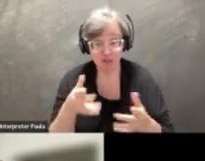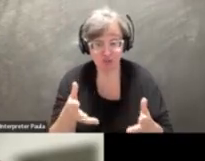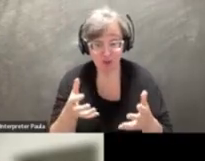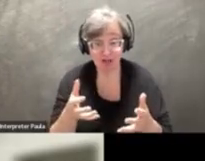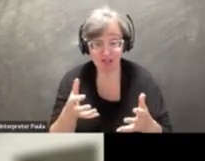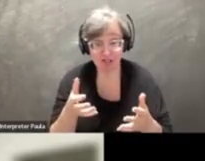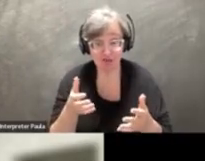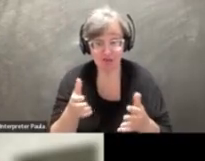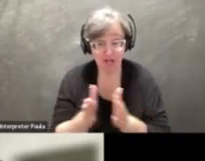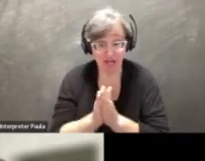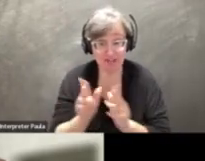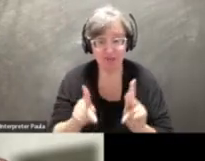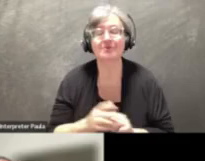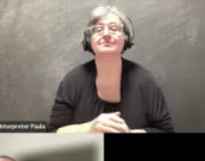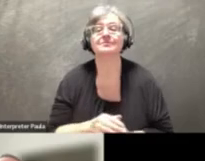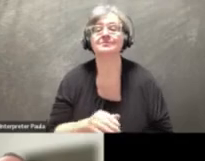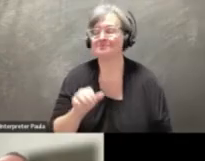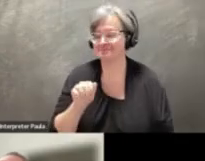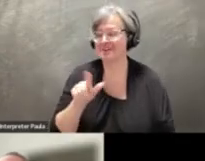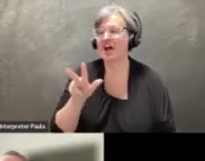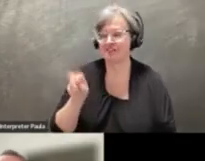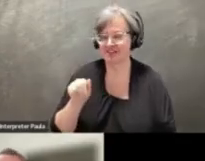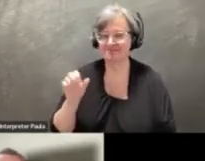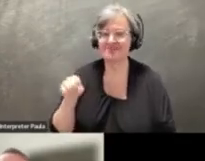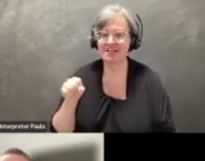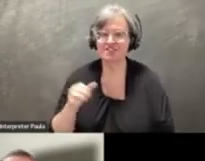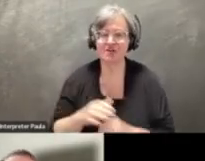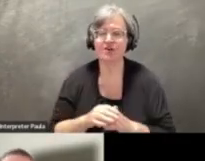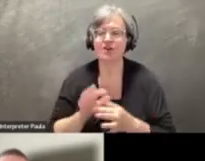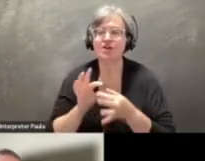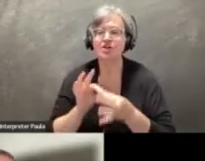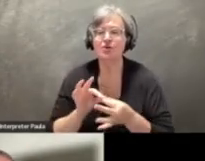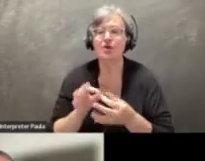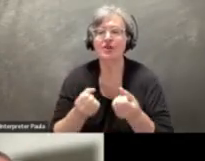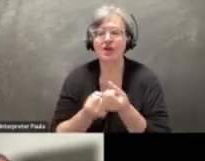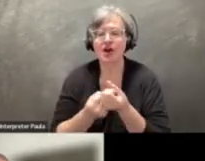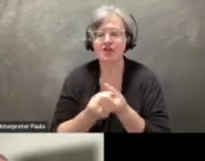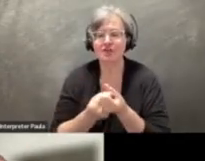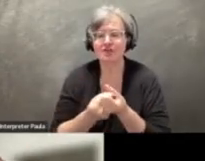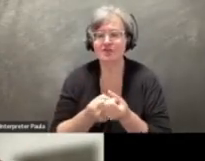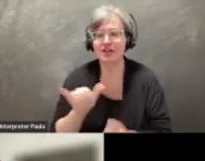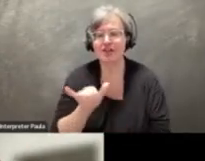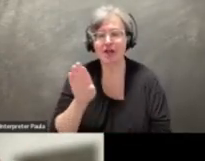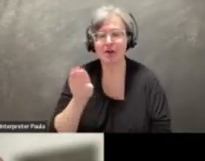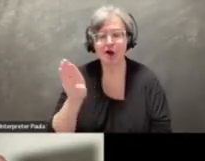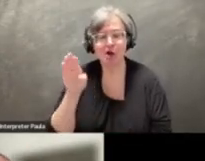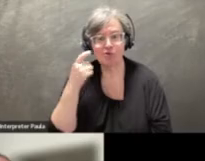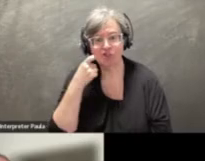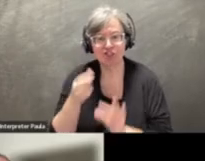pose to folks, Alva Gardner: Yeah. So I think when it comes to advocacy, like Bob was just saying, we need to